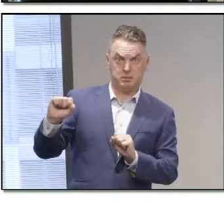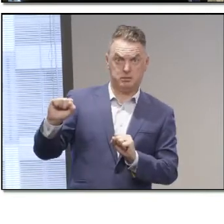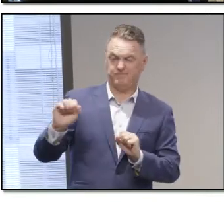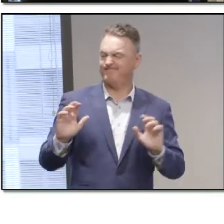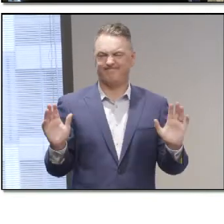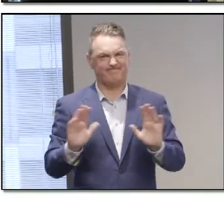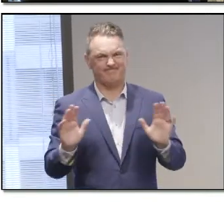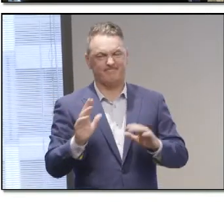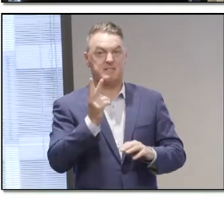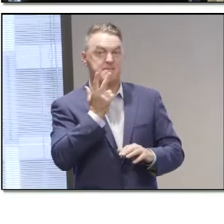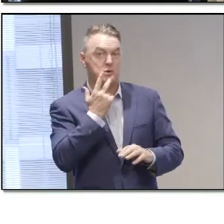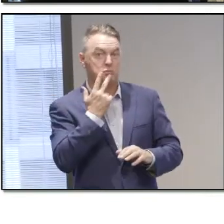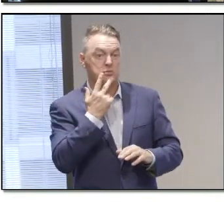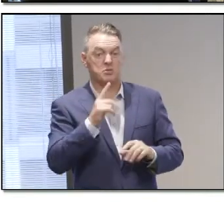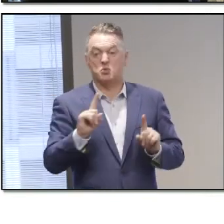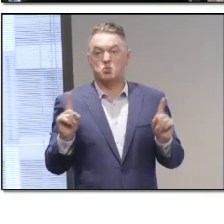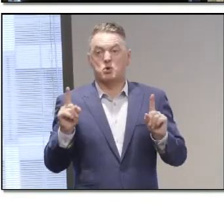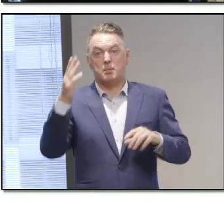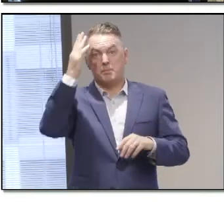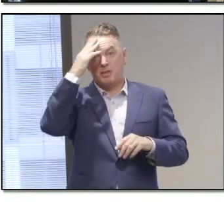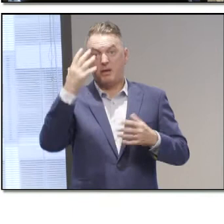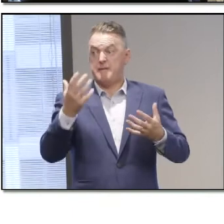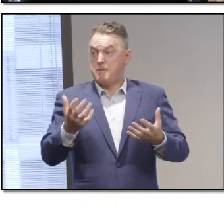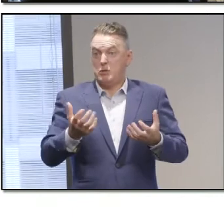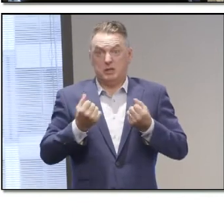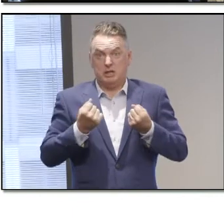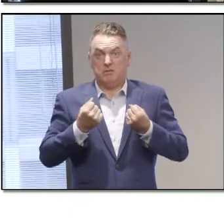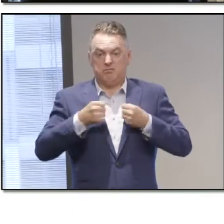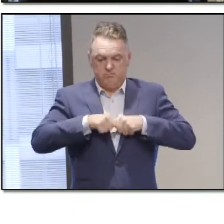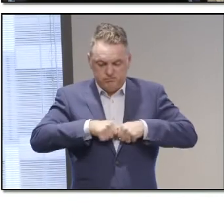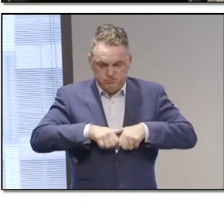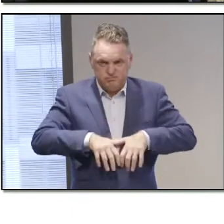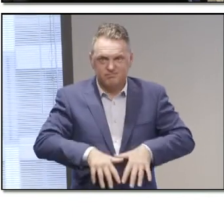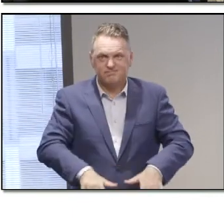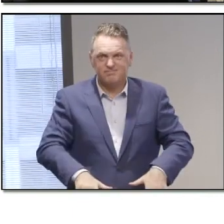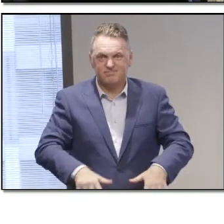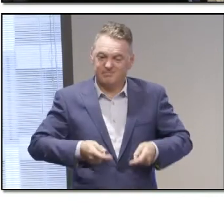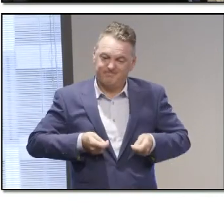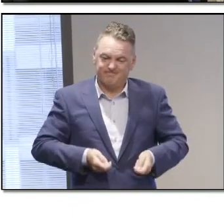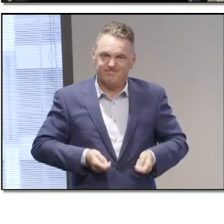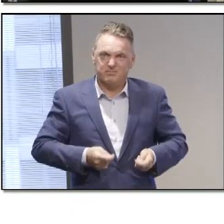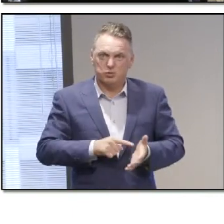toxicants that the mother is exposed to go through the placenta and the baby's exposed to almost all.